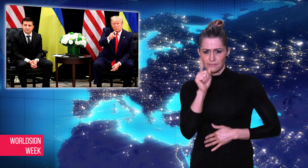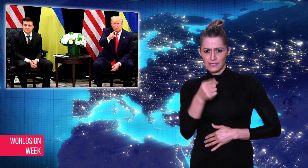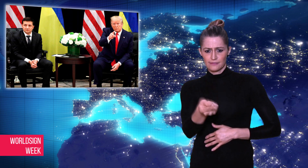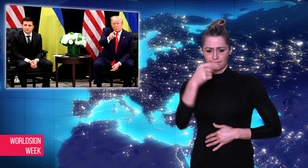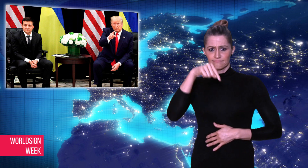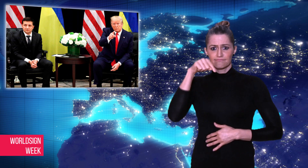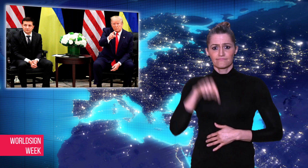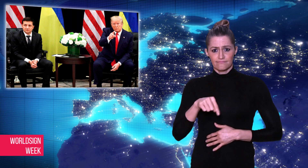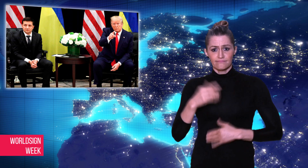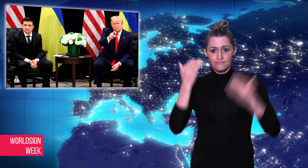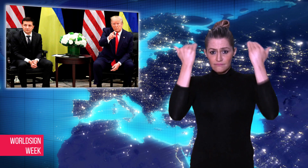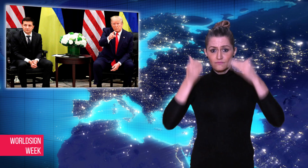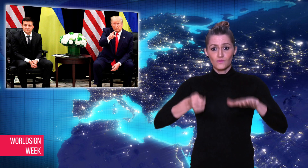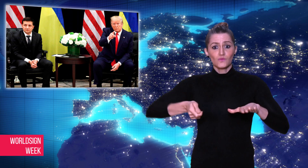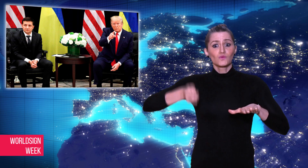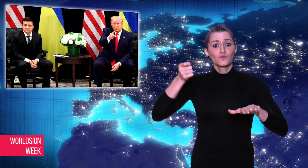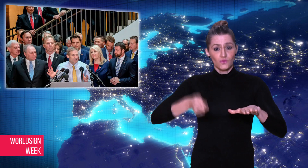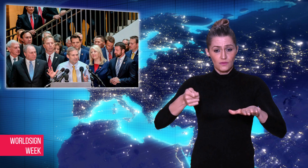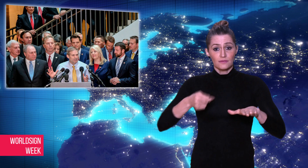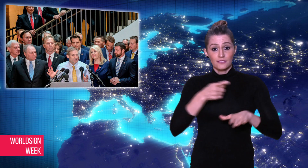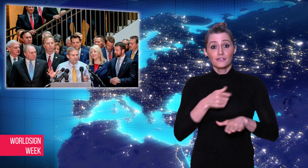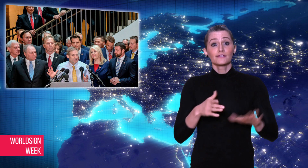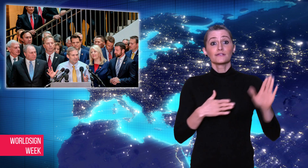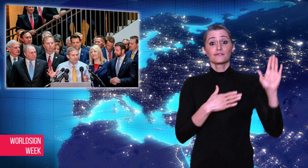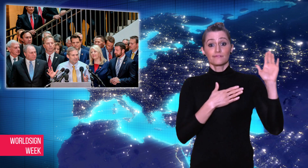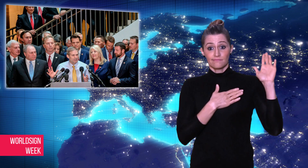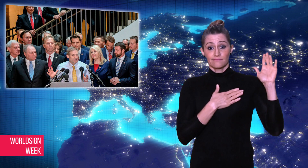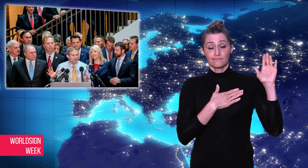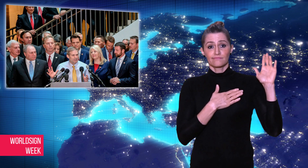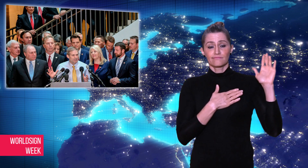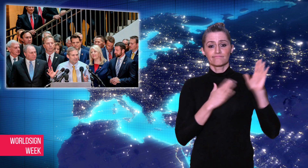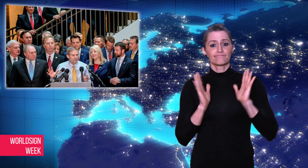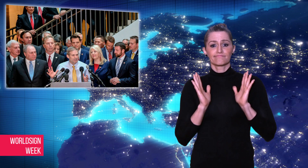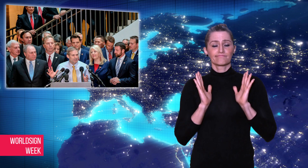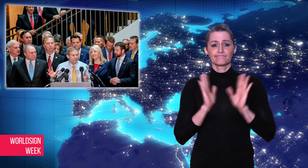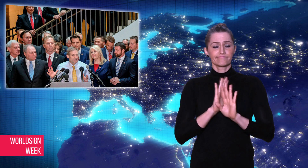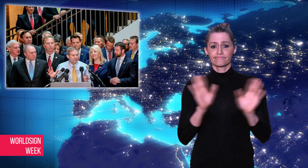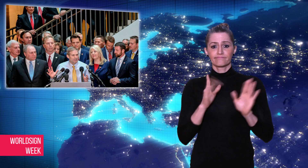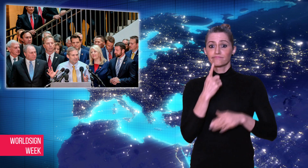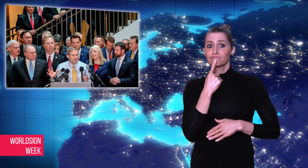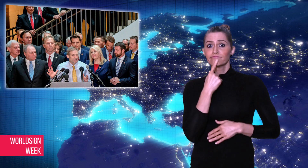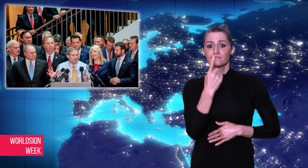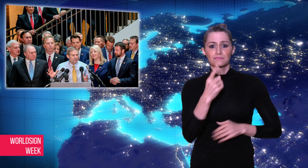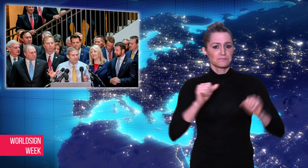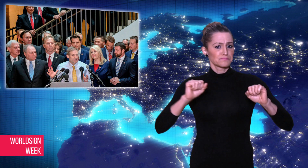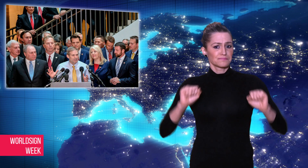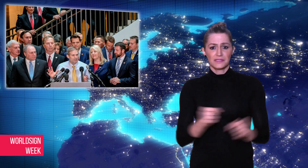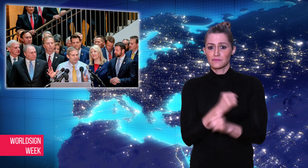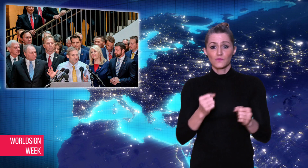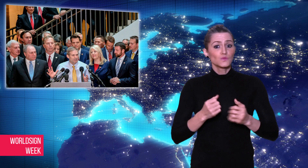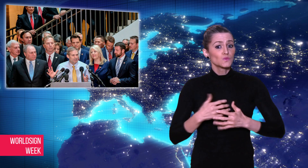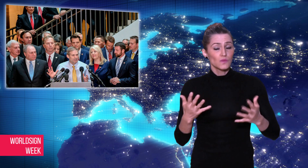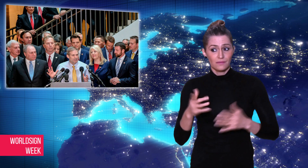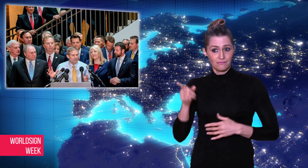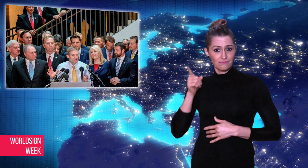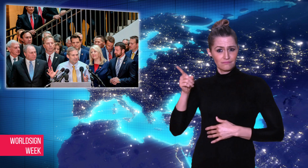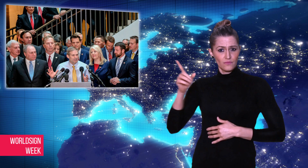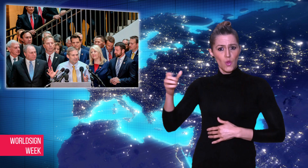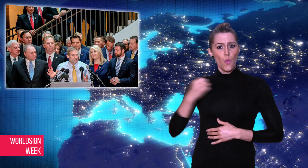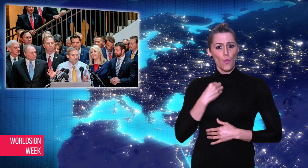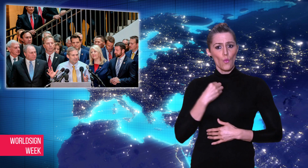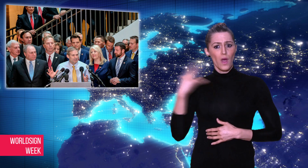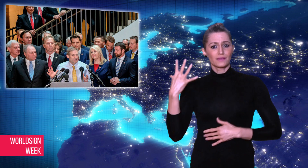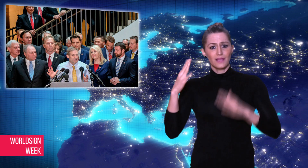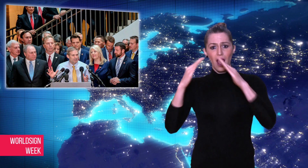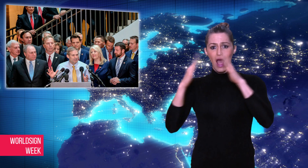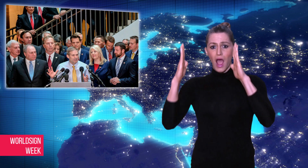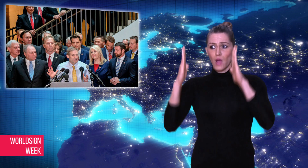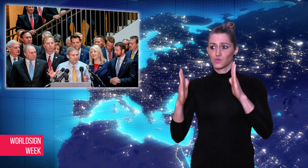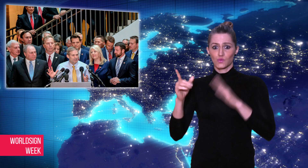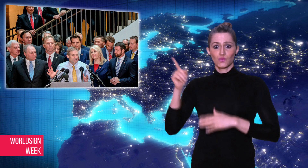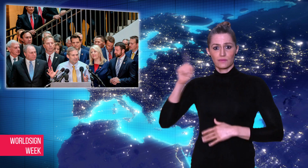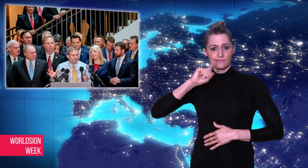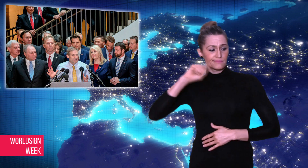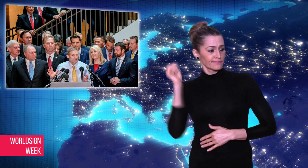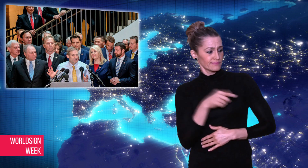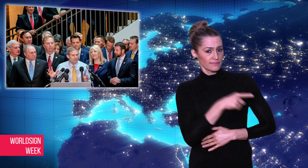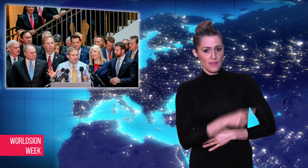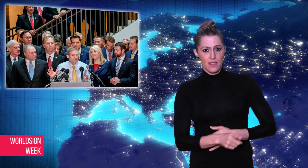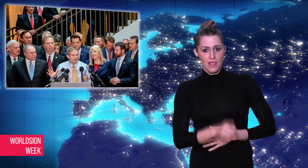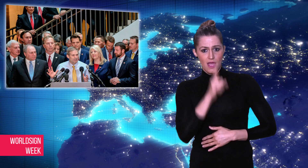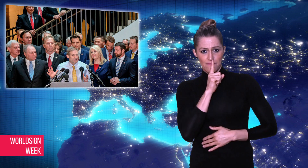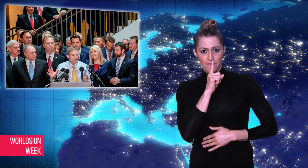to testify declined under orders from the White House.